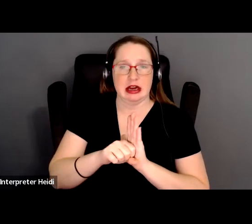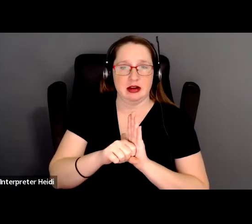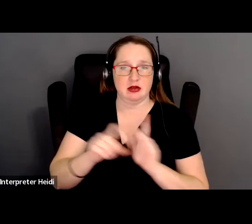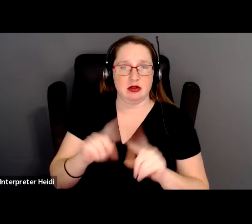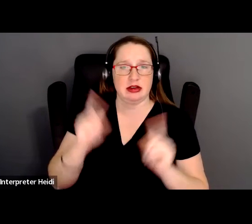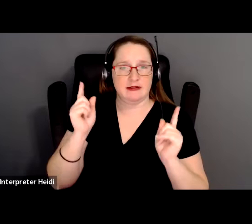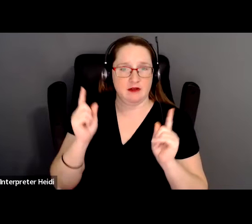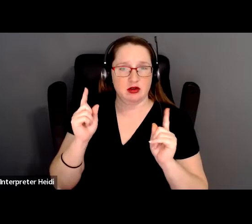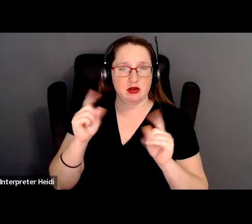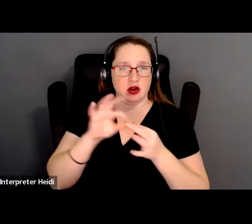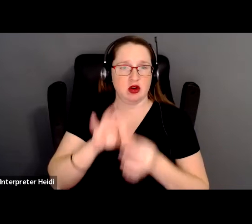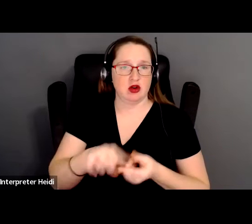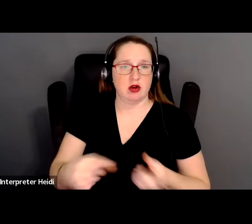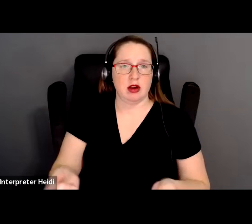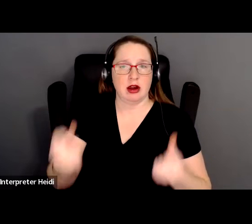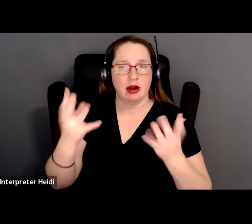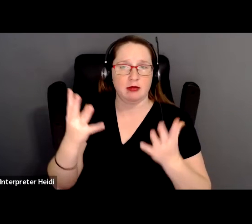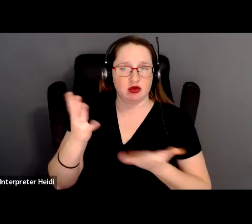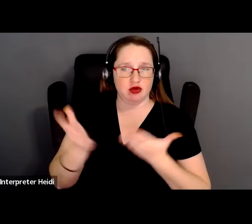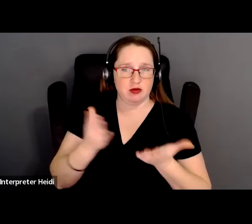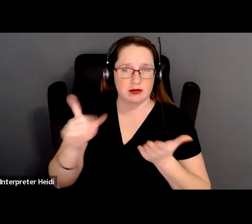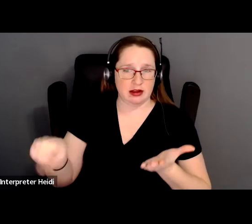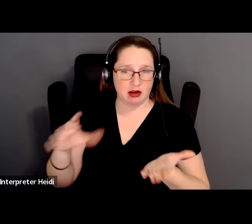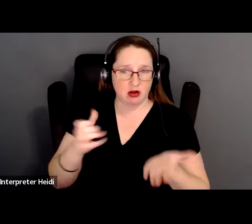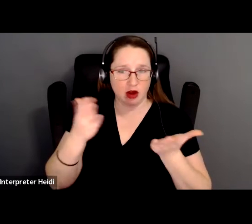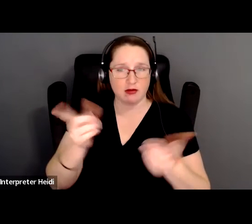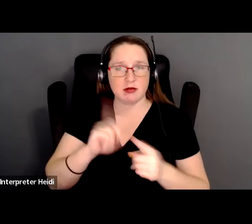in terms of how much the services they offer but what we see here